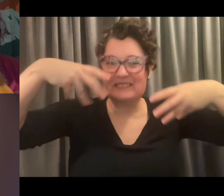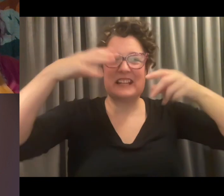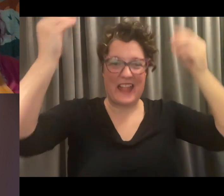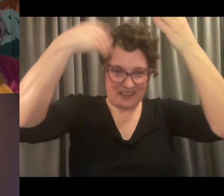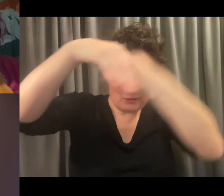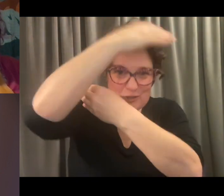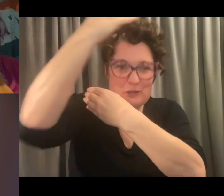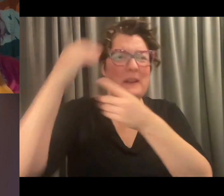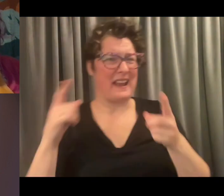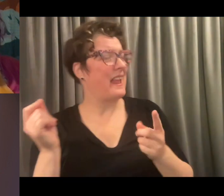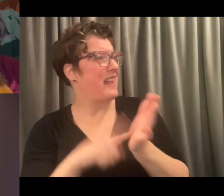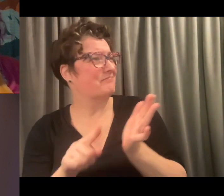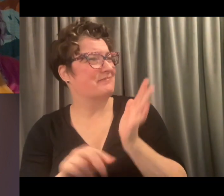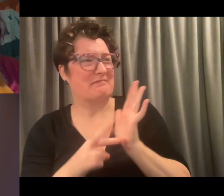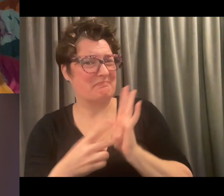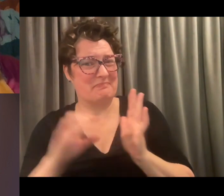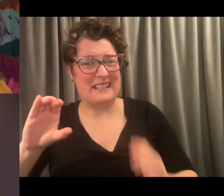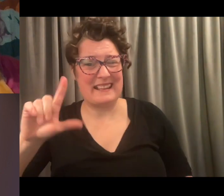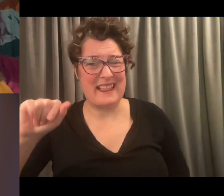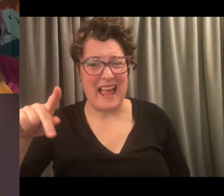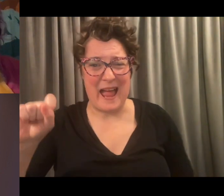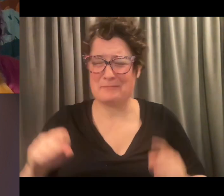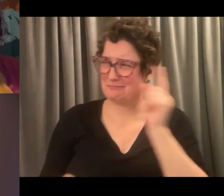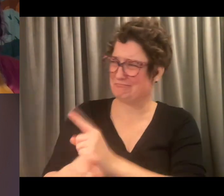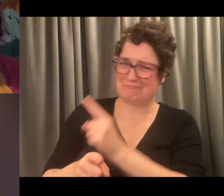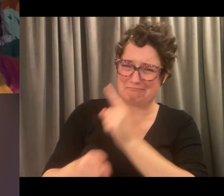Never: and find out what claps are and whatever coiffeur is.